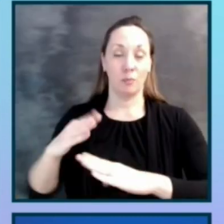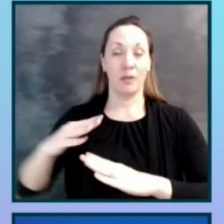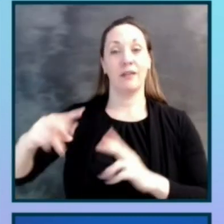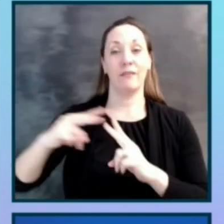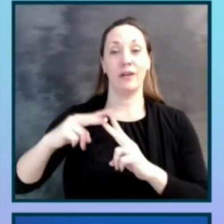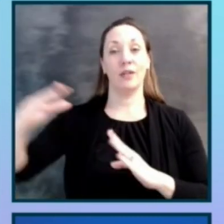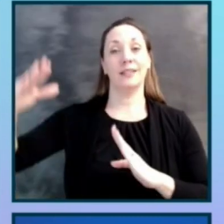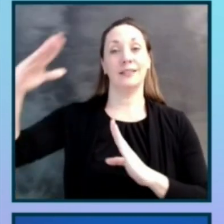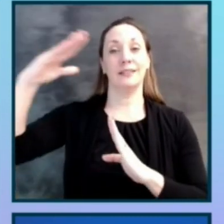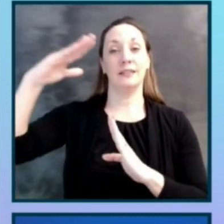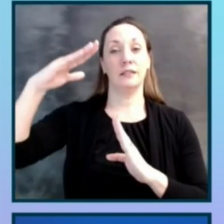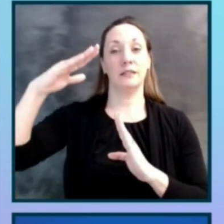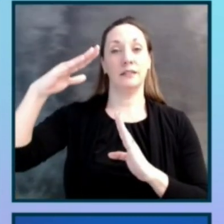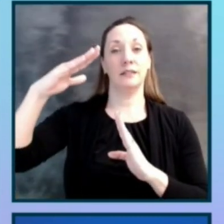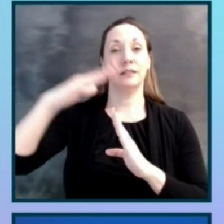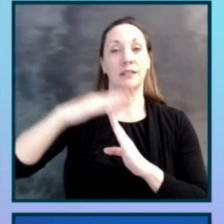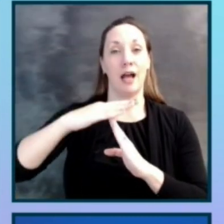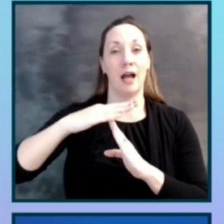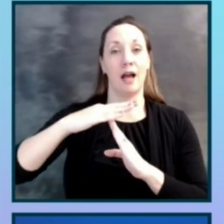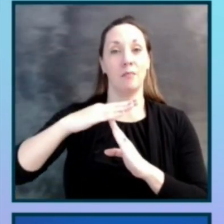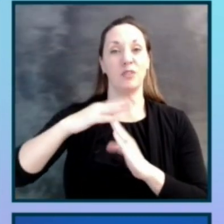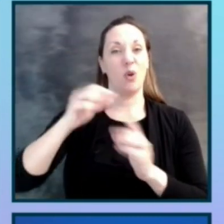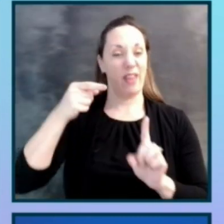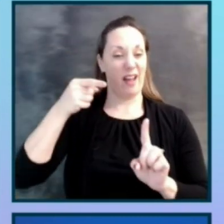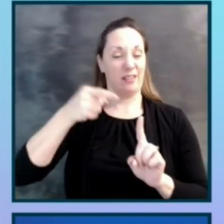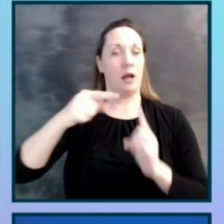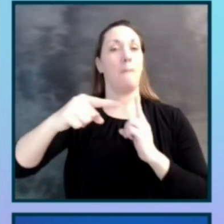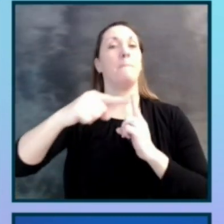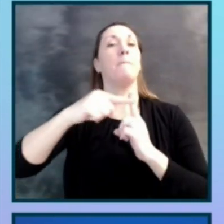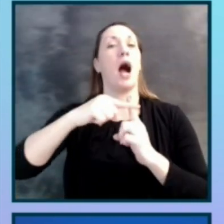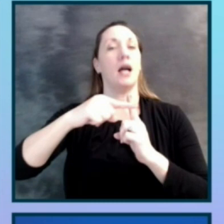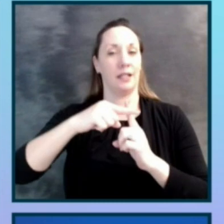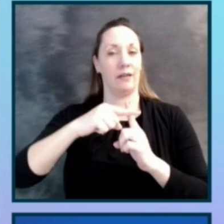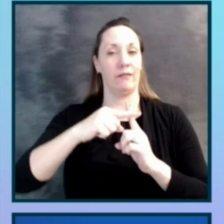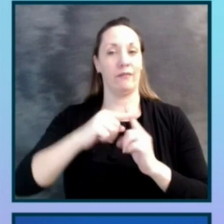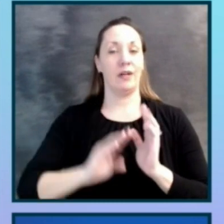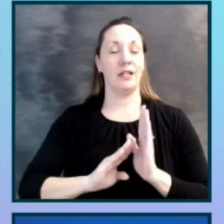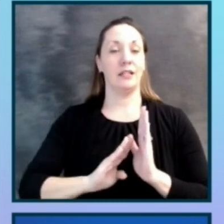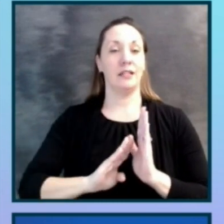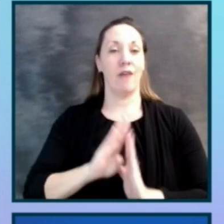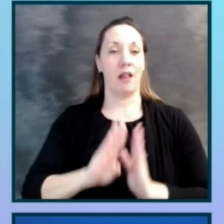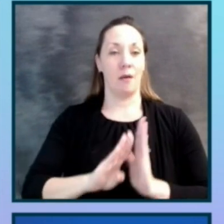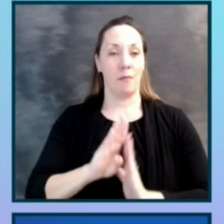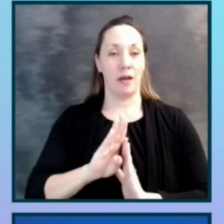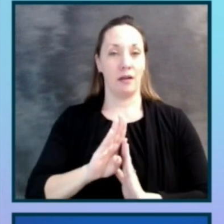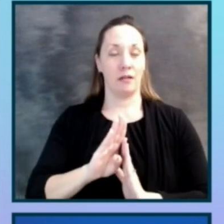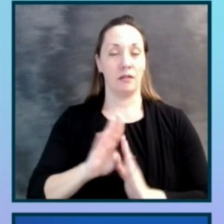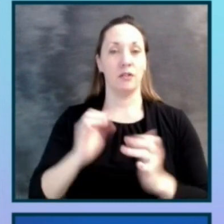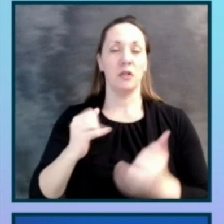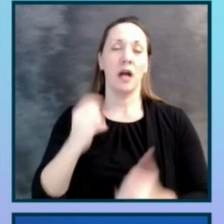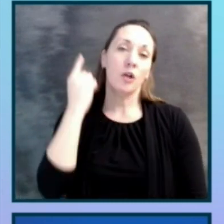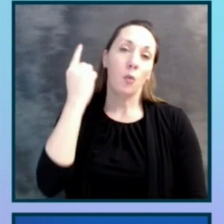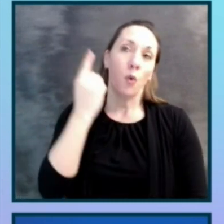So that's really a positive development. Now, we can ask ourselves what caused the improvement and we can't prove it,